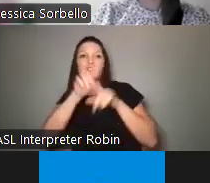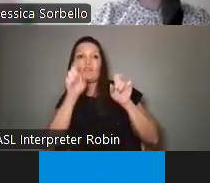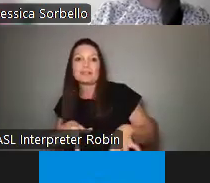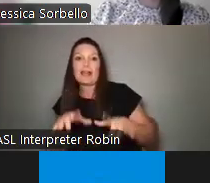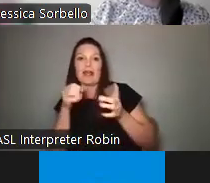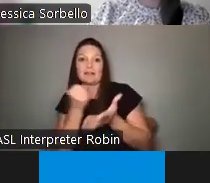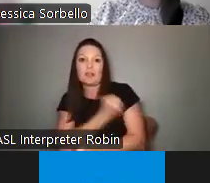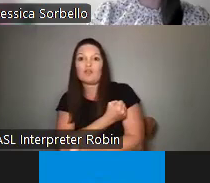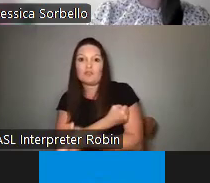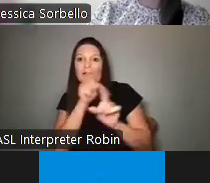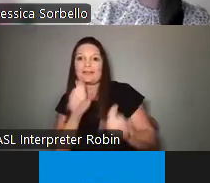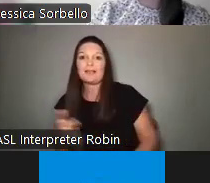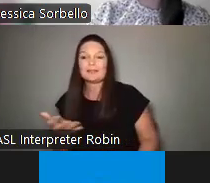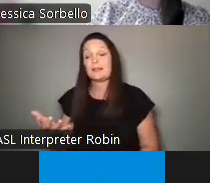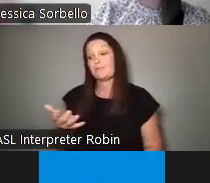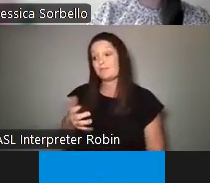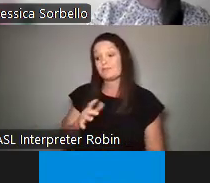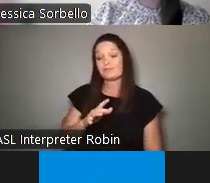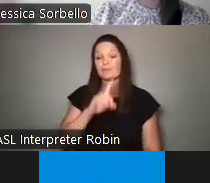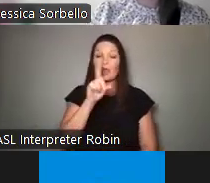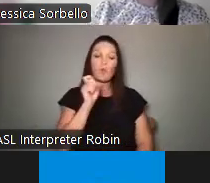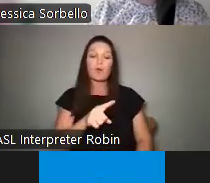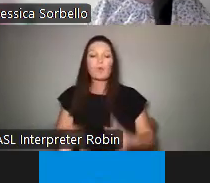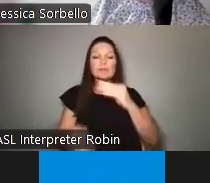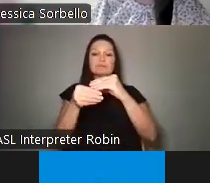shift we are talking about . Is somebody that work ins a